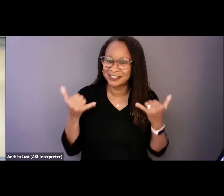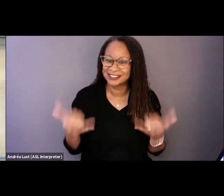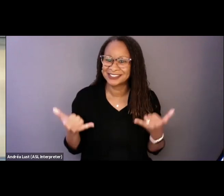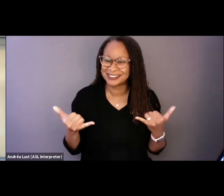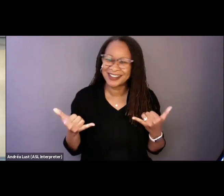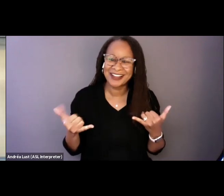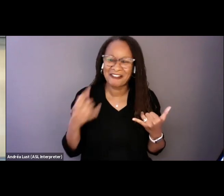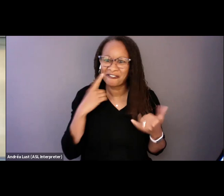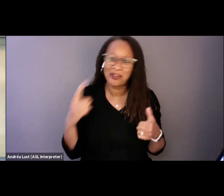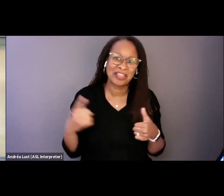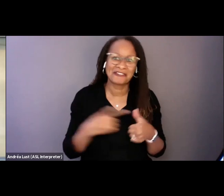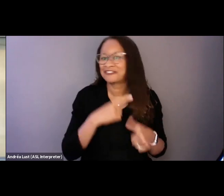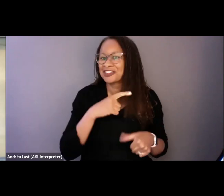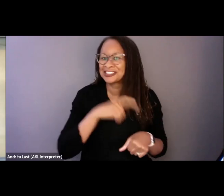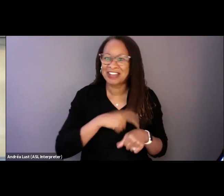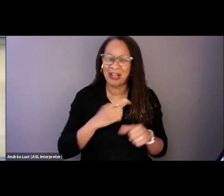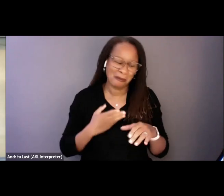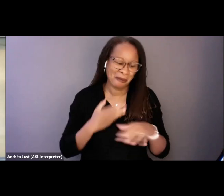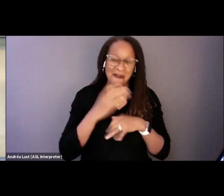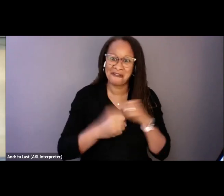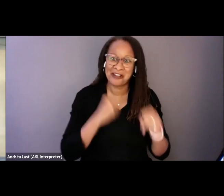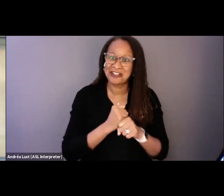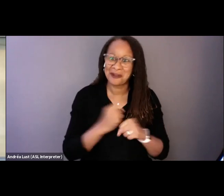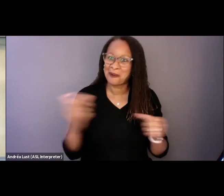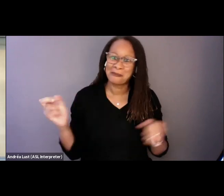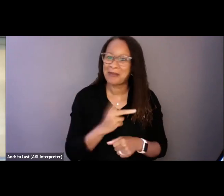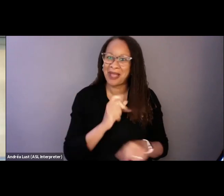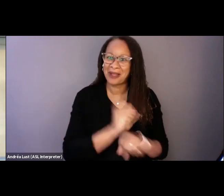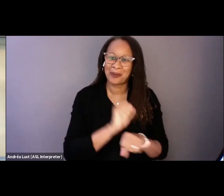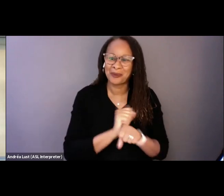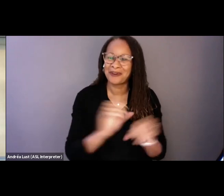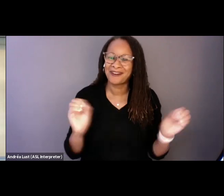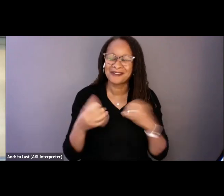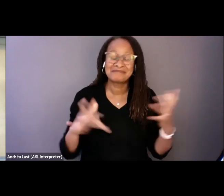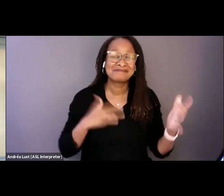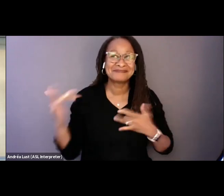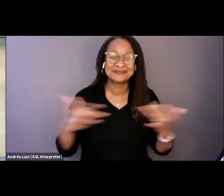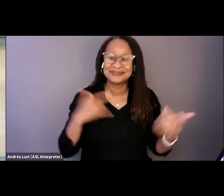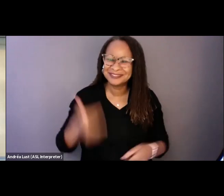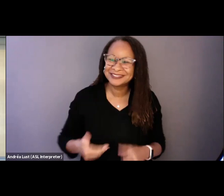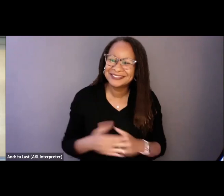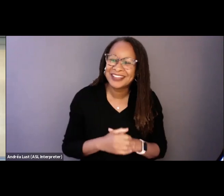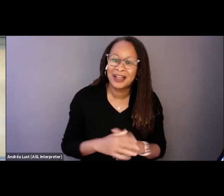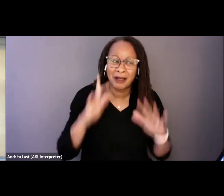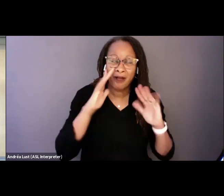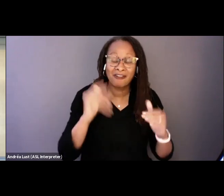for the first time in over a year. I am so excited. Hopefully next time it can be